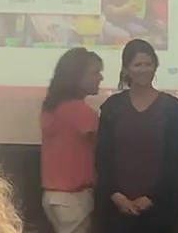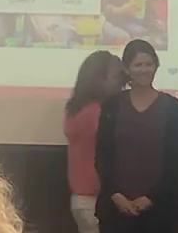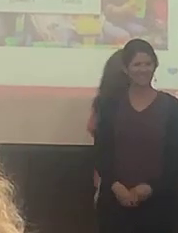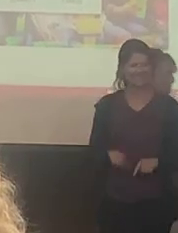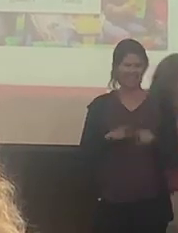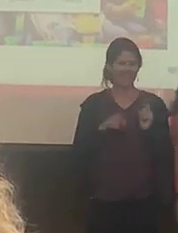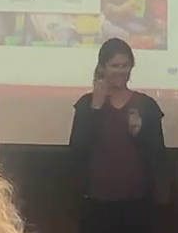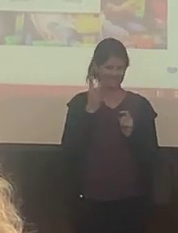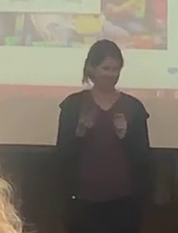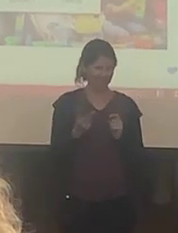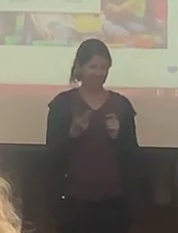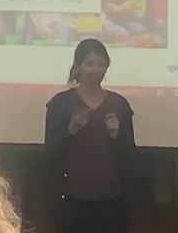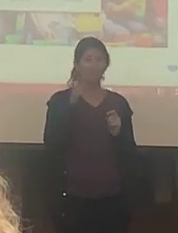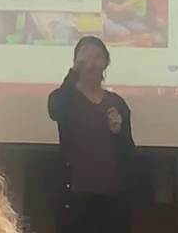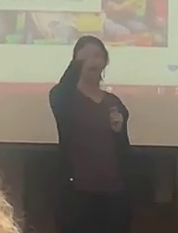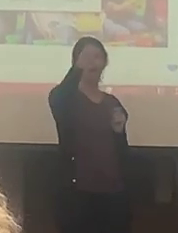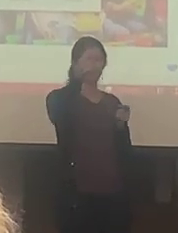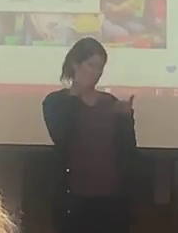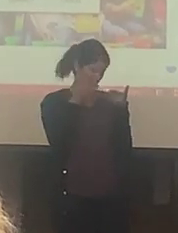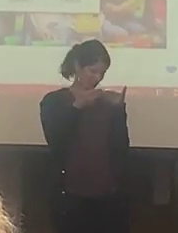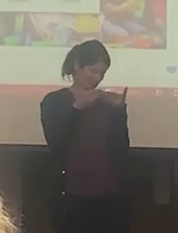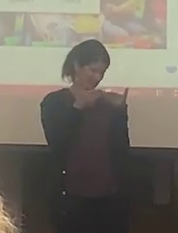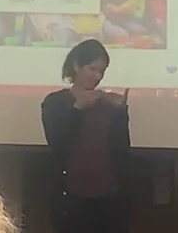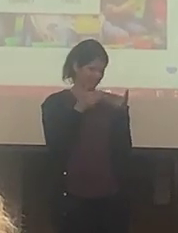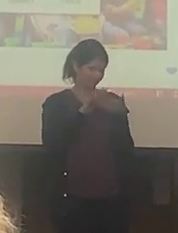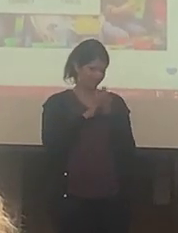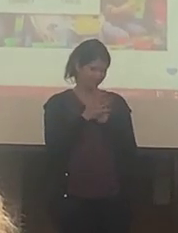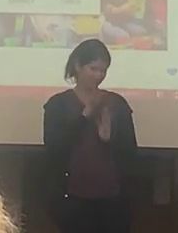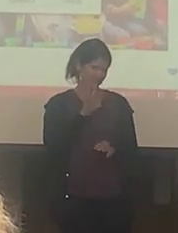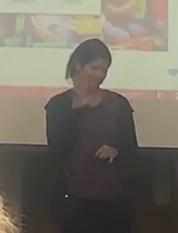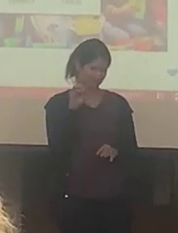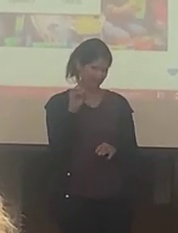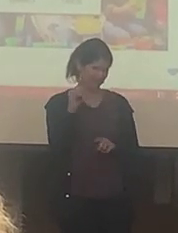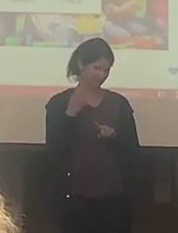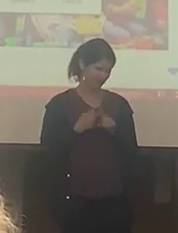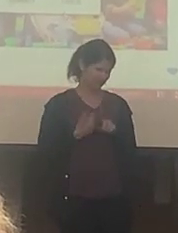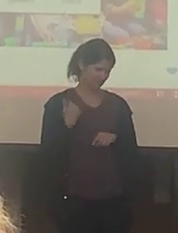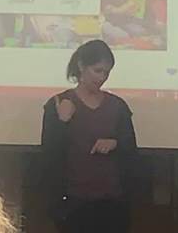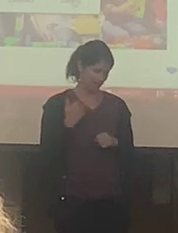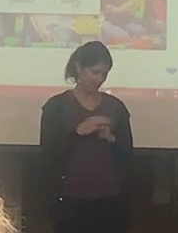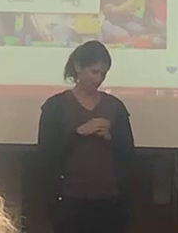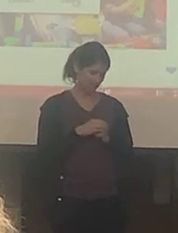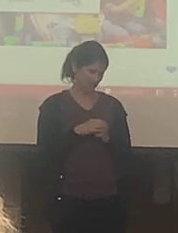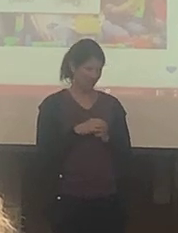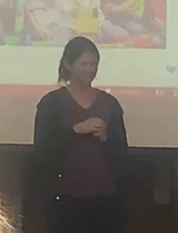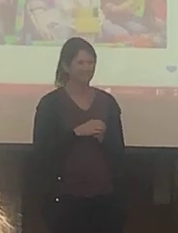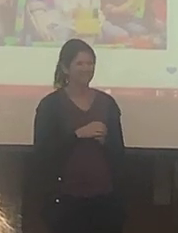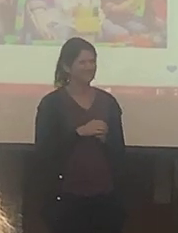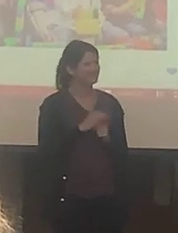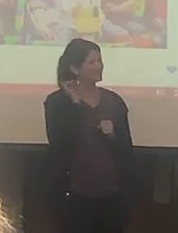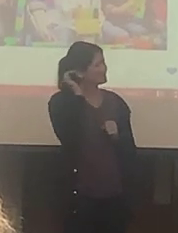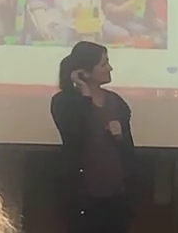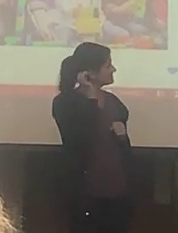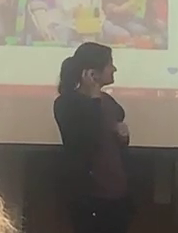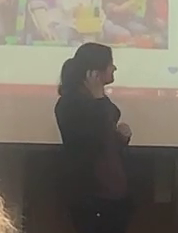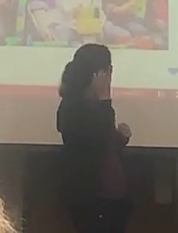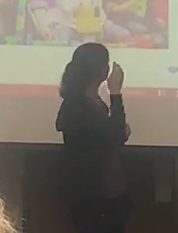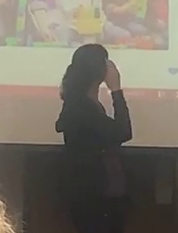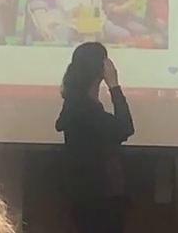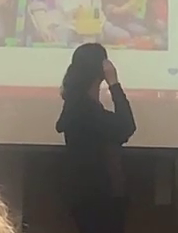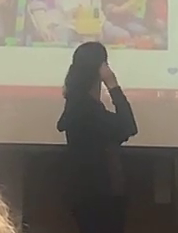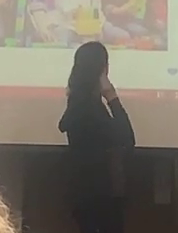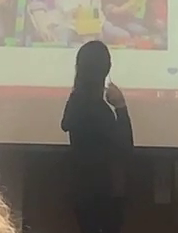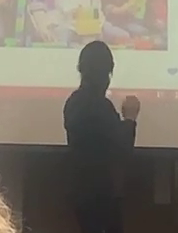things